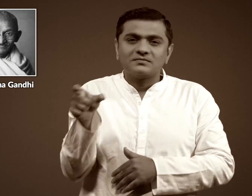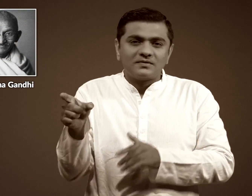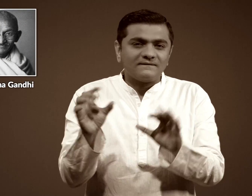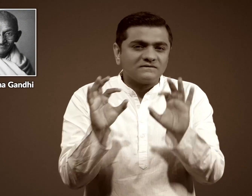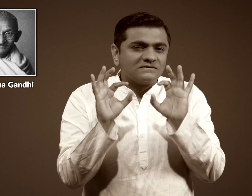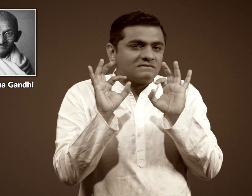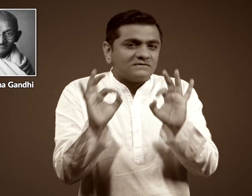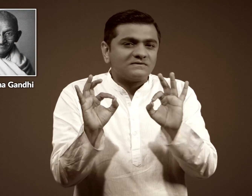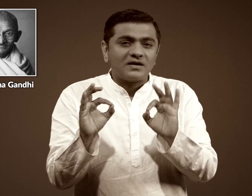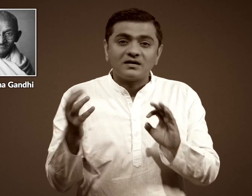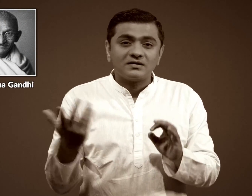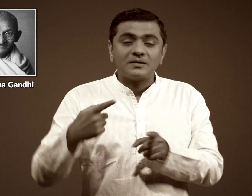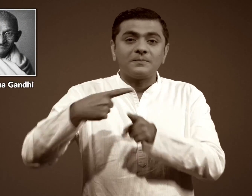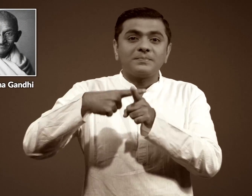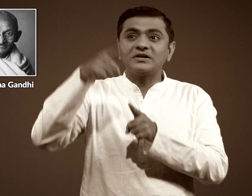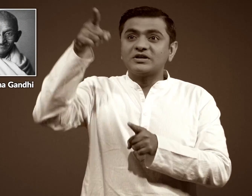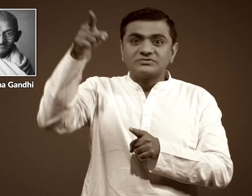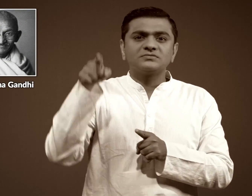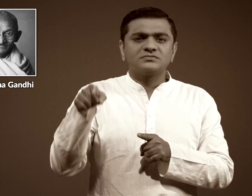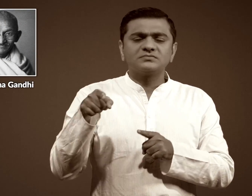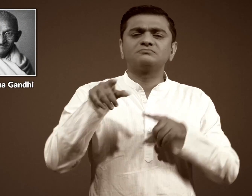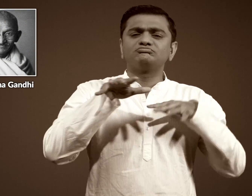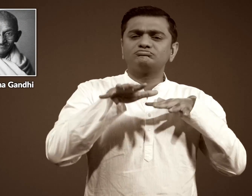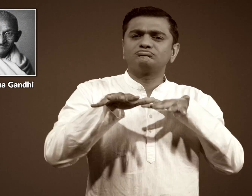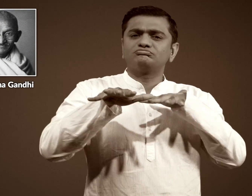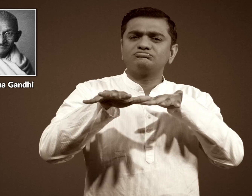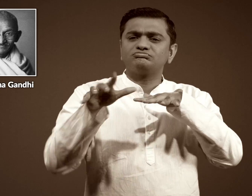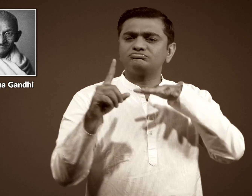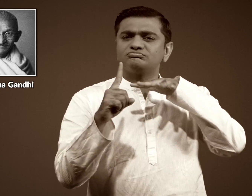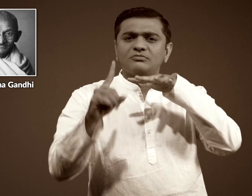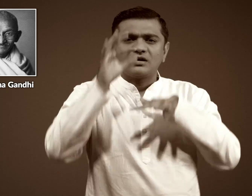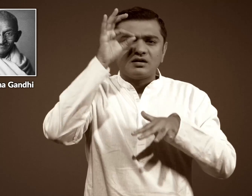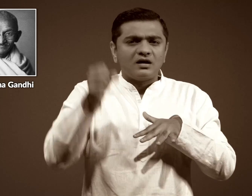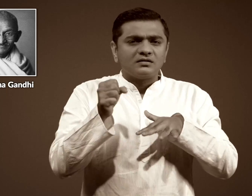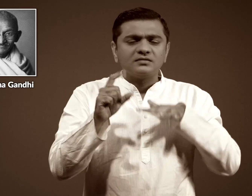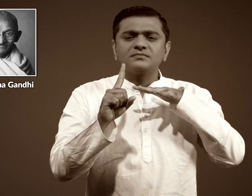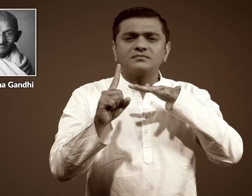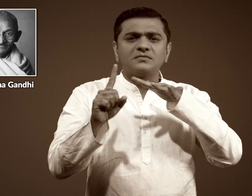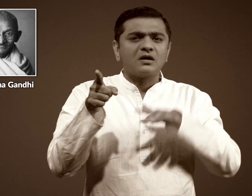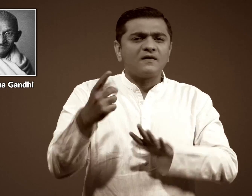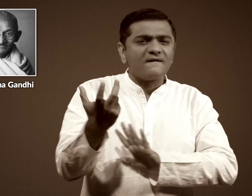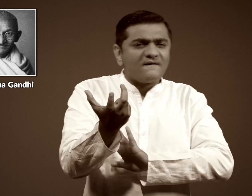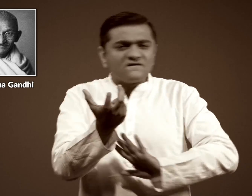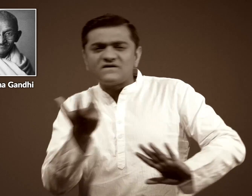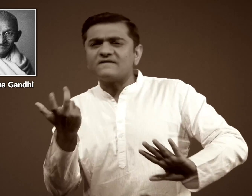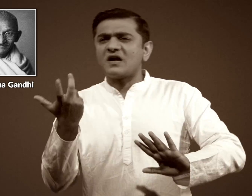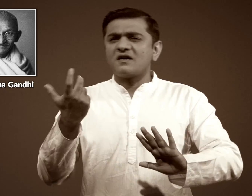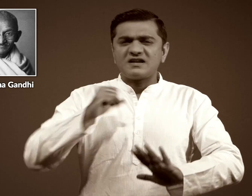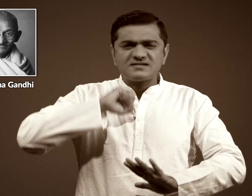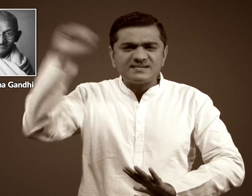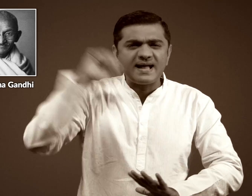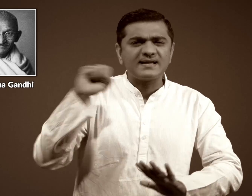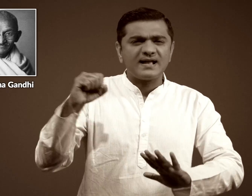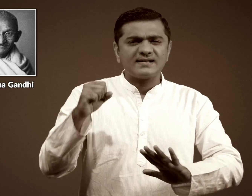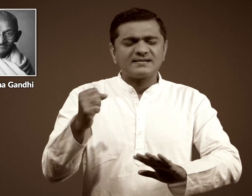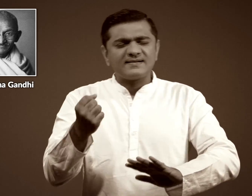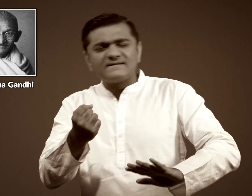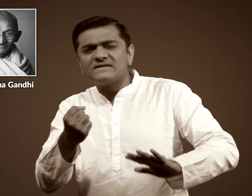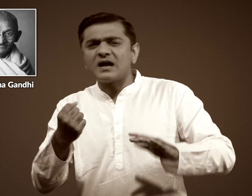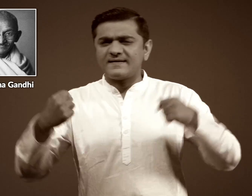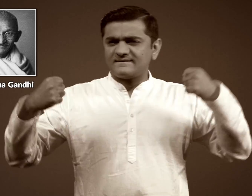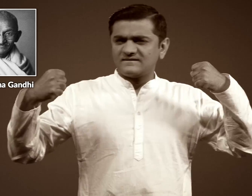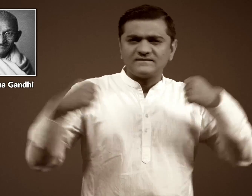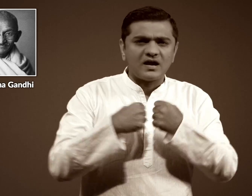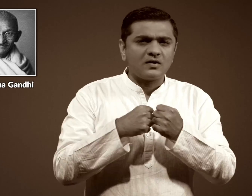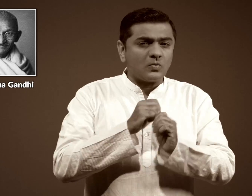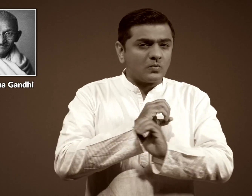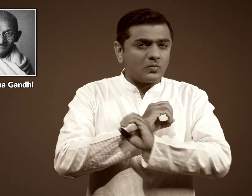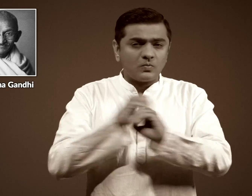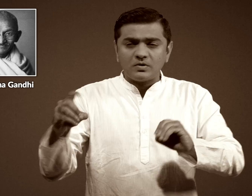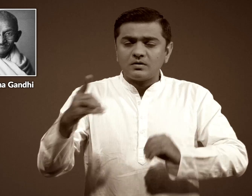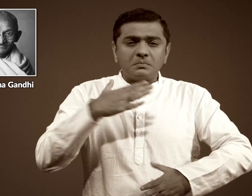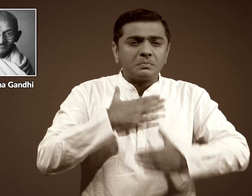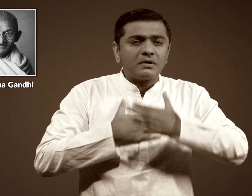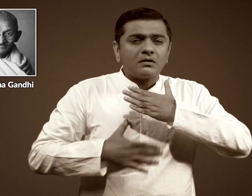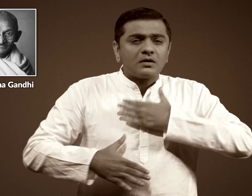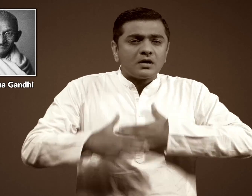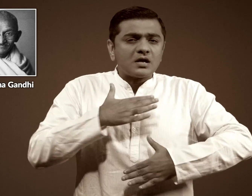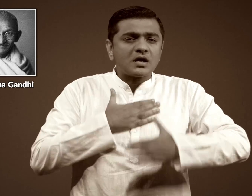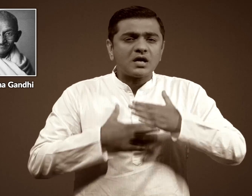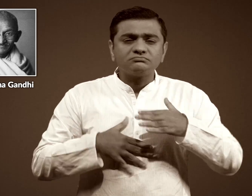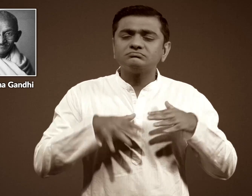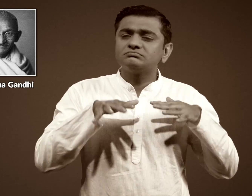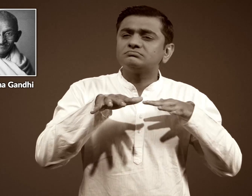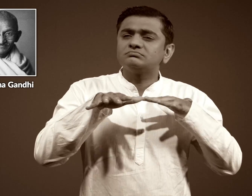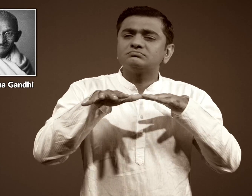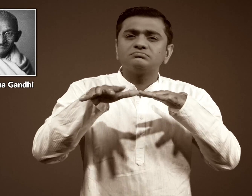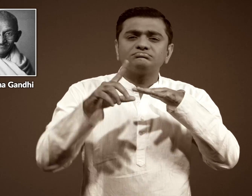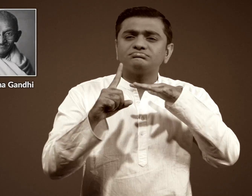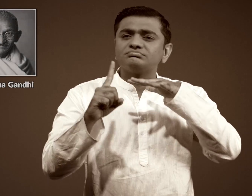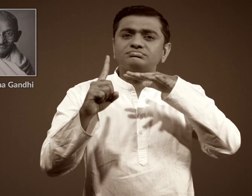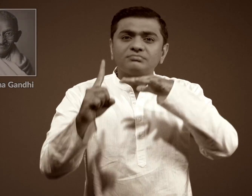He was great leader who encouraged a non-violent & peaceful struggle against the British.